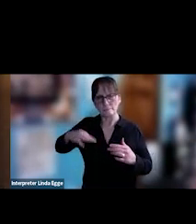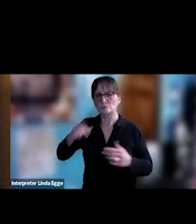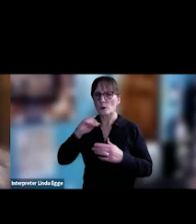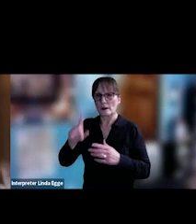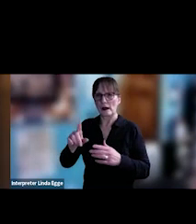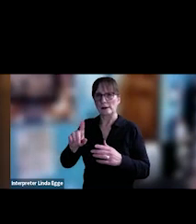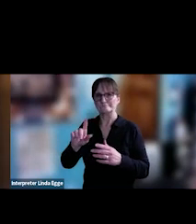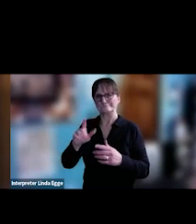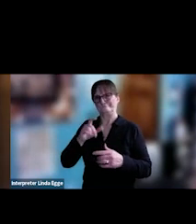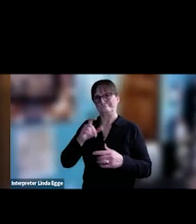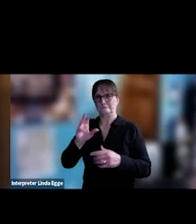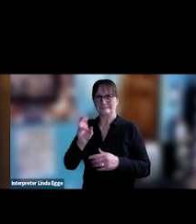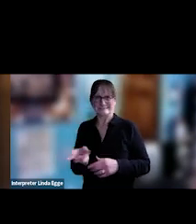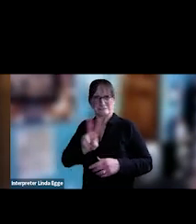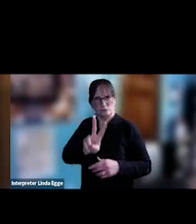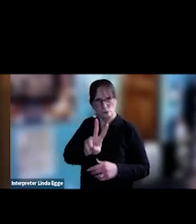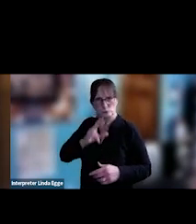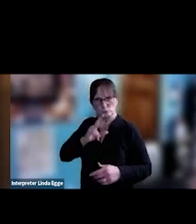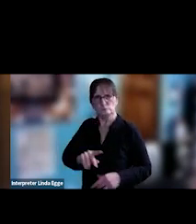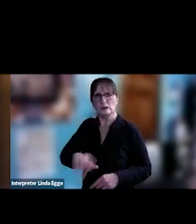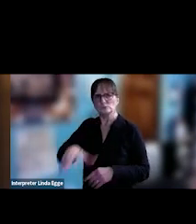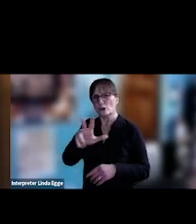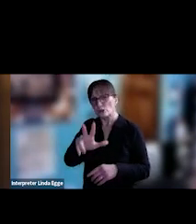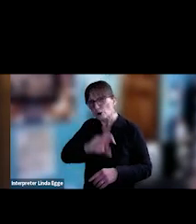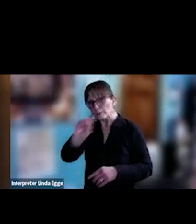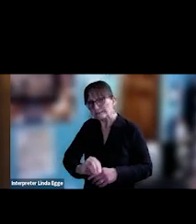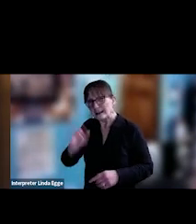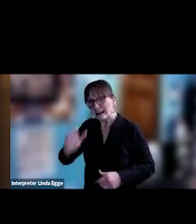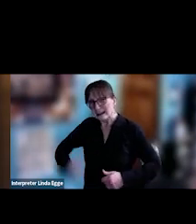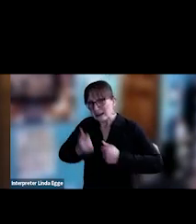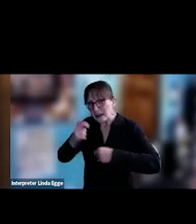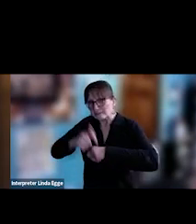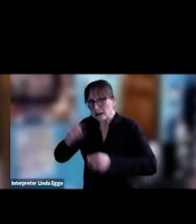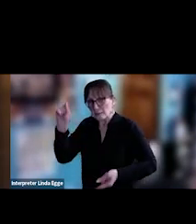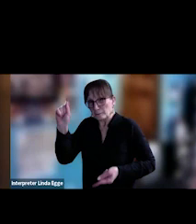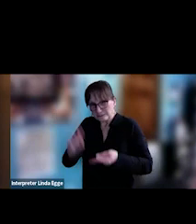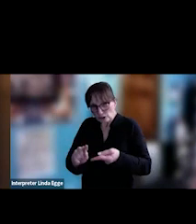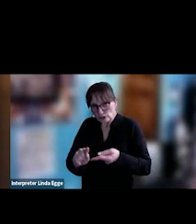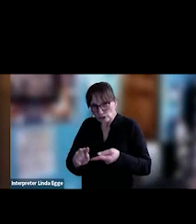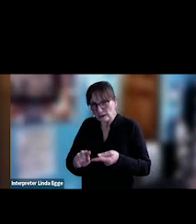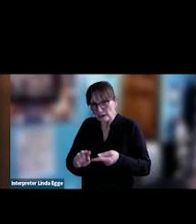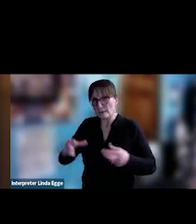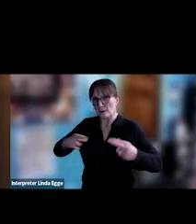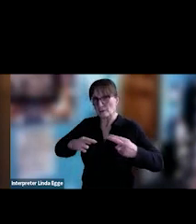there's gonna be a 30% lifetime reduction in my retirement benefits by claiming them early.